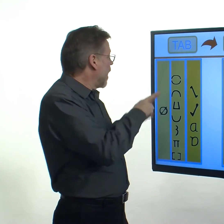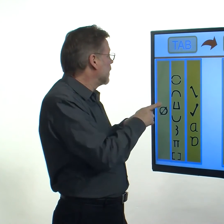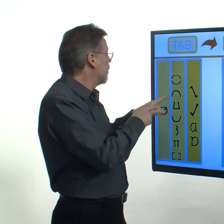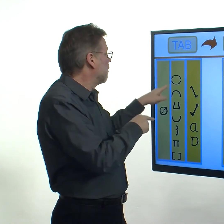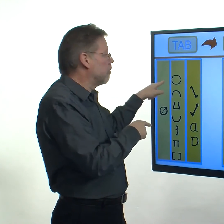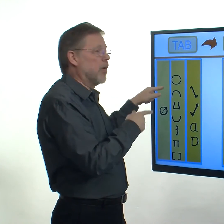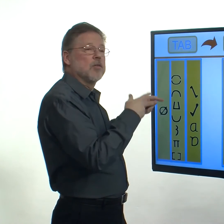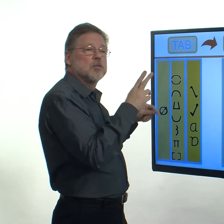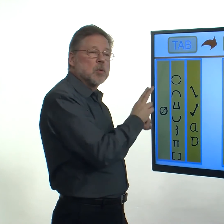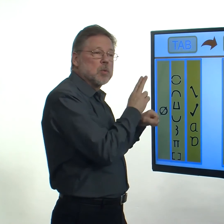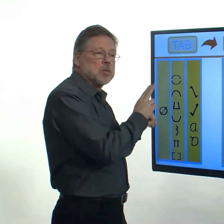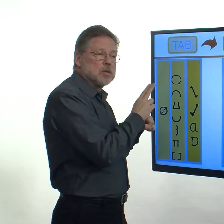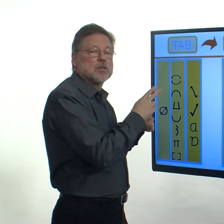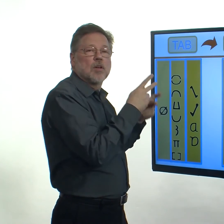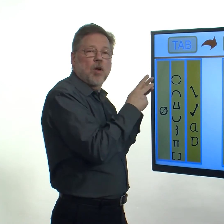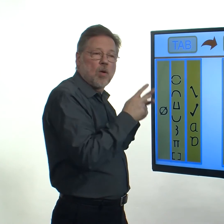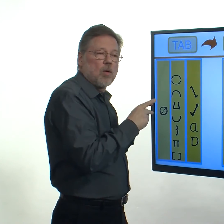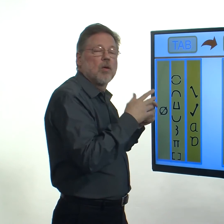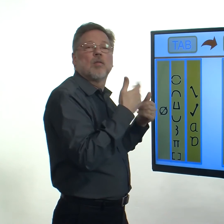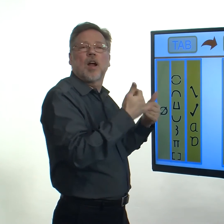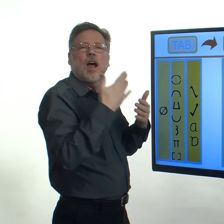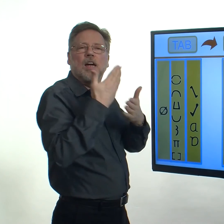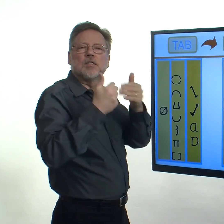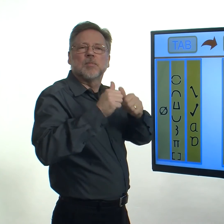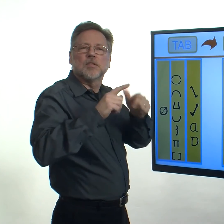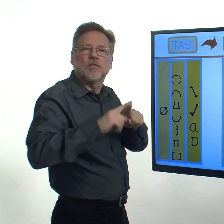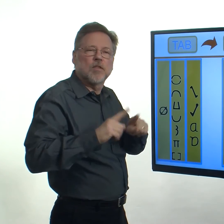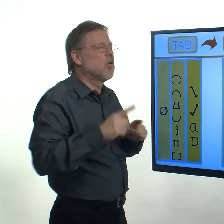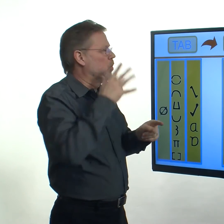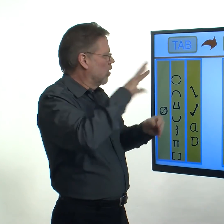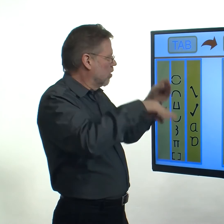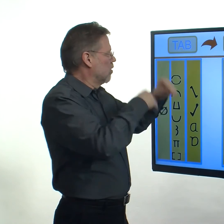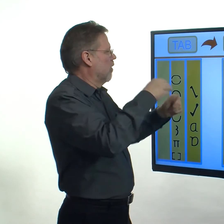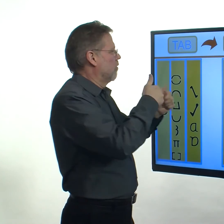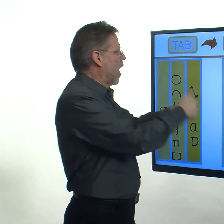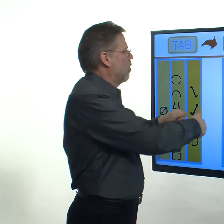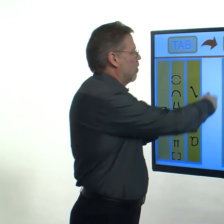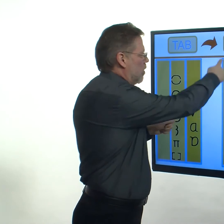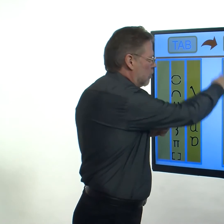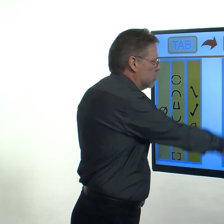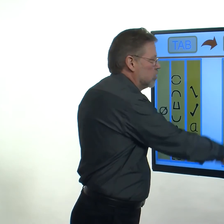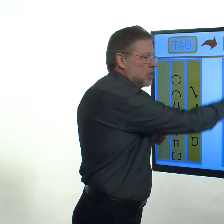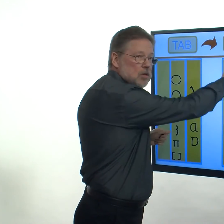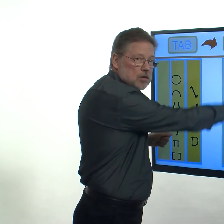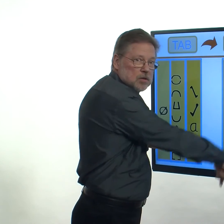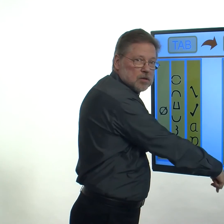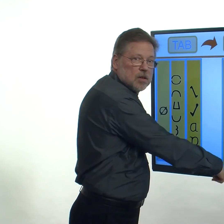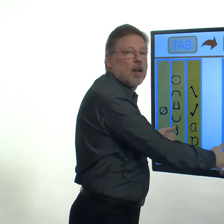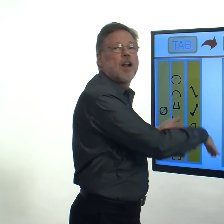are sorted by location, then they’re arranged by handshape in this order. The same goes